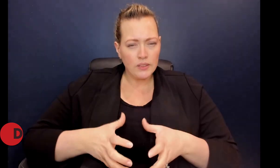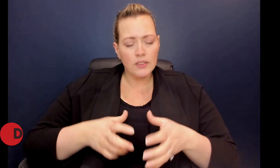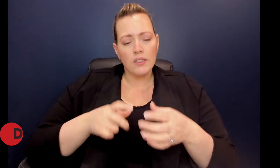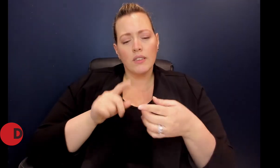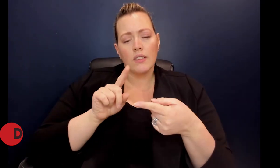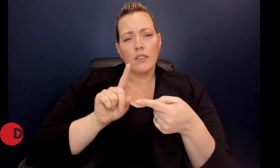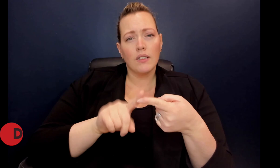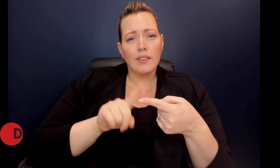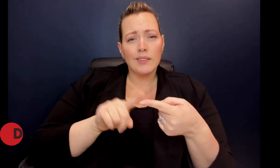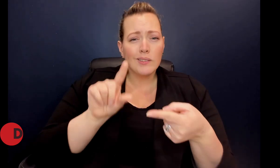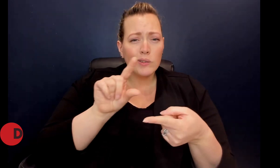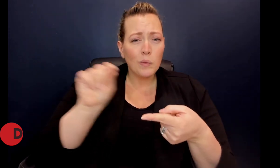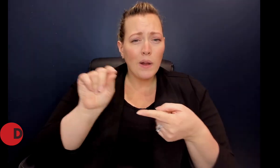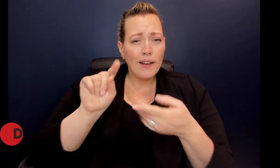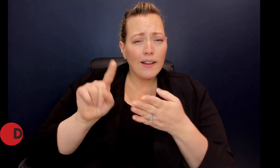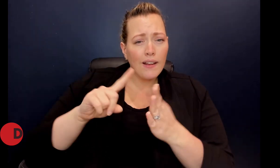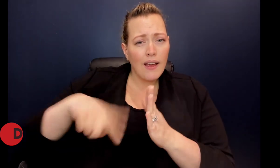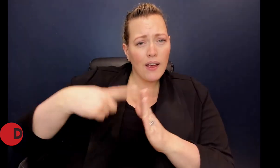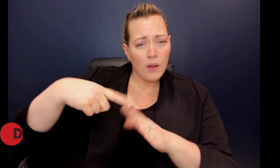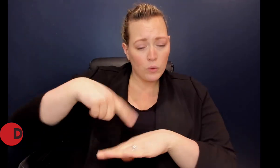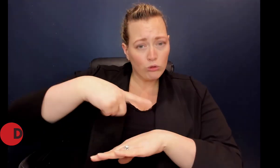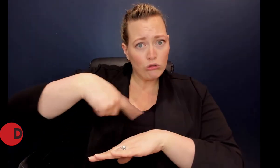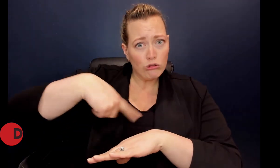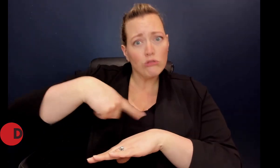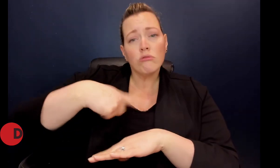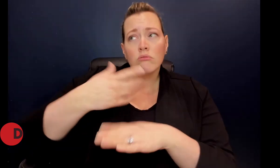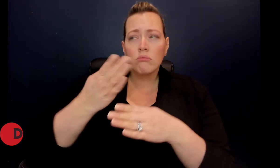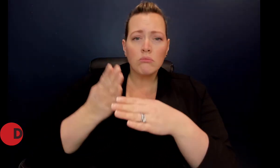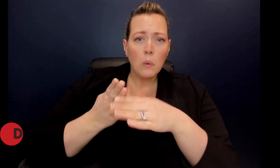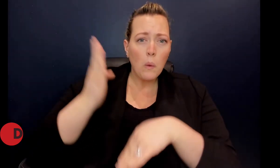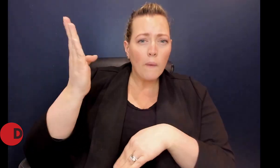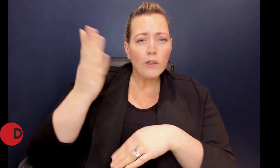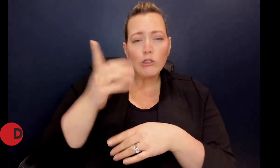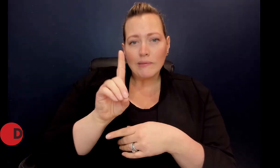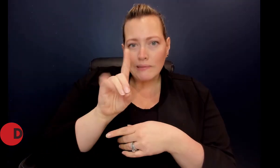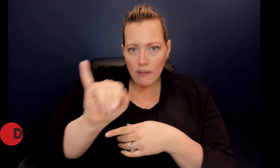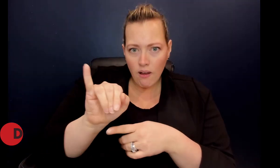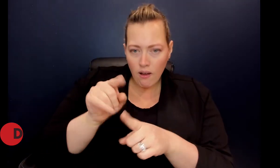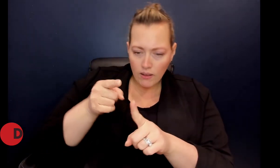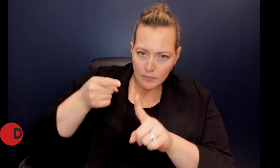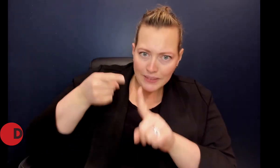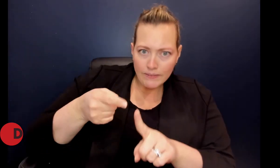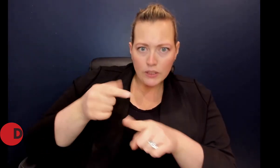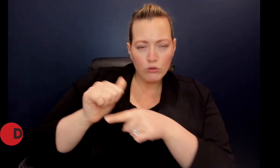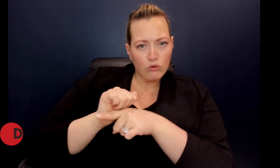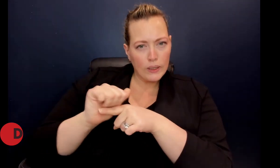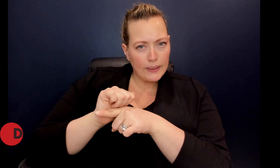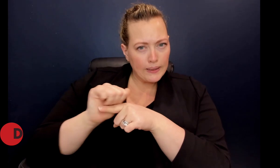on the application. The application typically will have